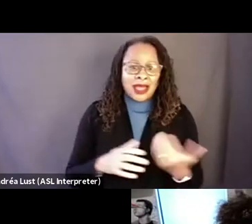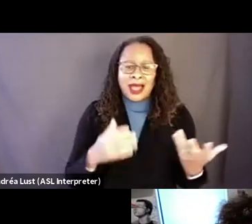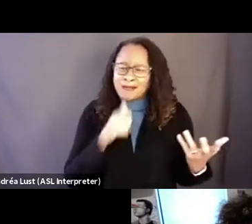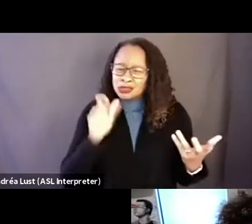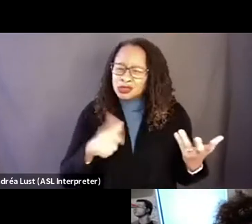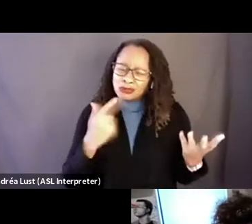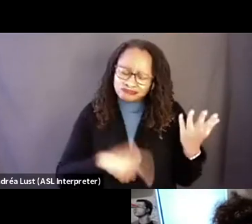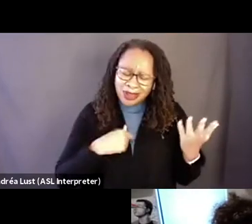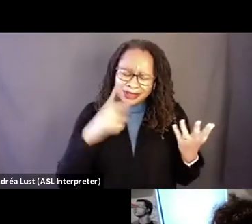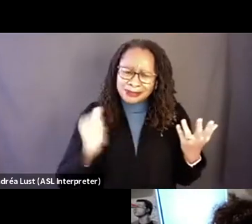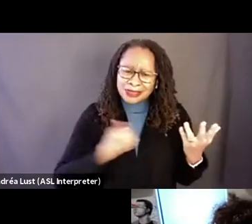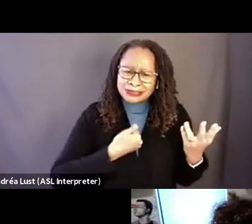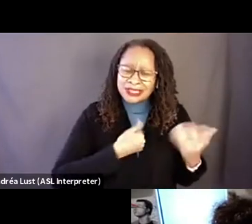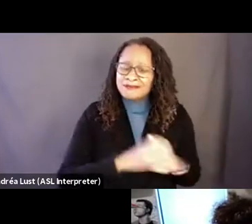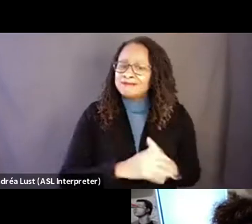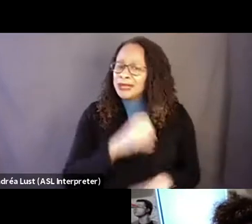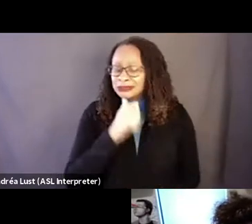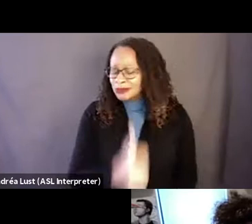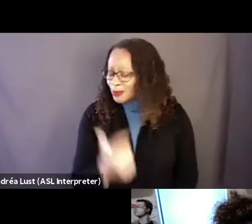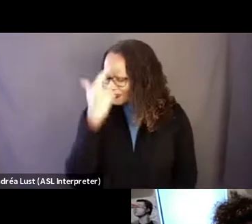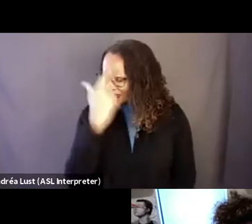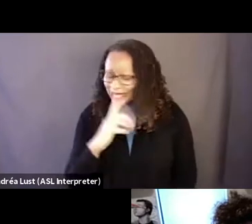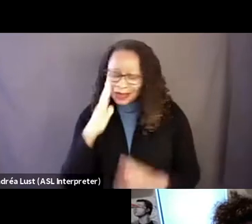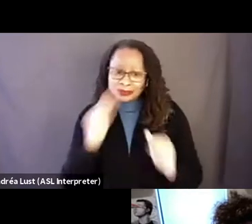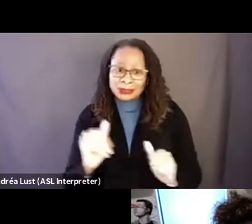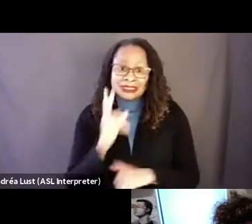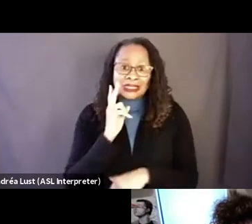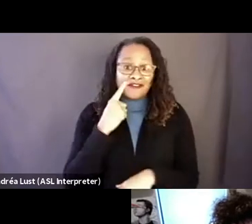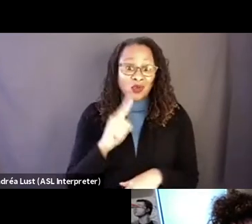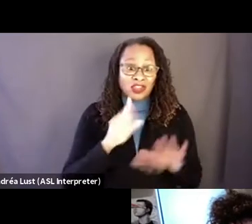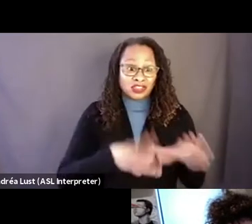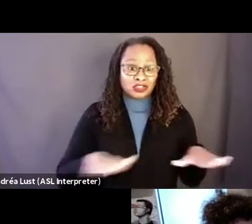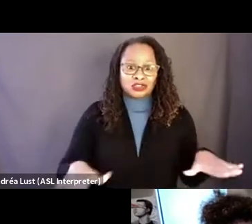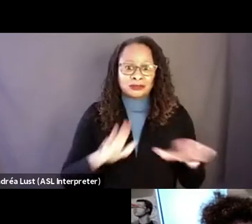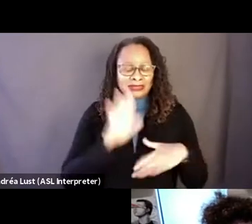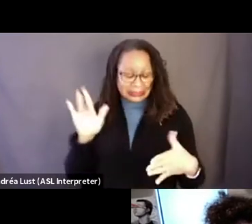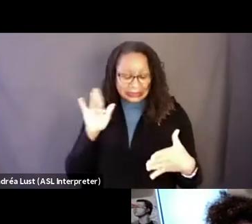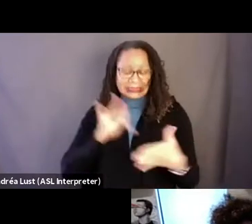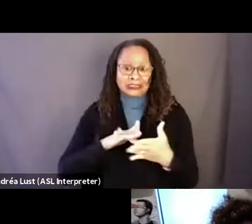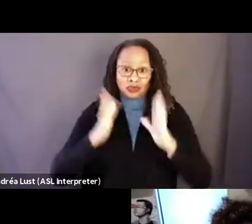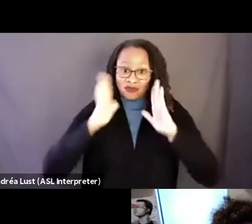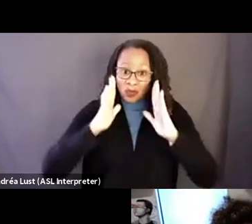but I don't think I was expecting to for the children to be such a central focus of the film.